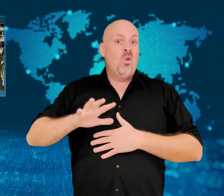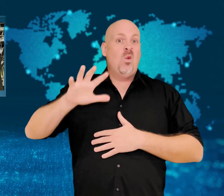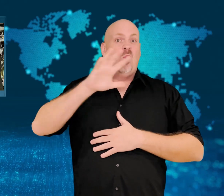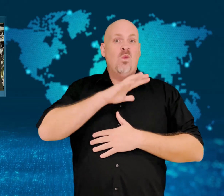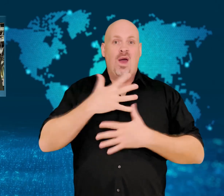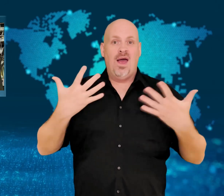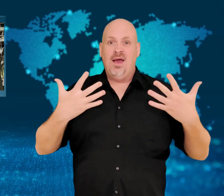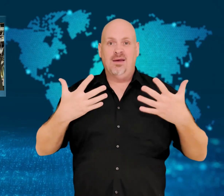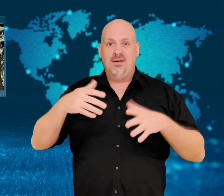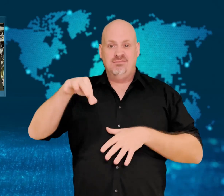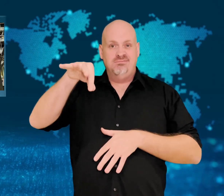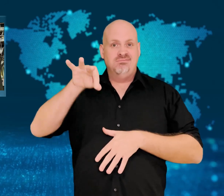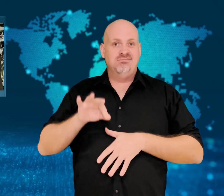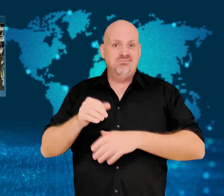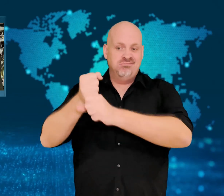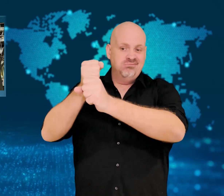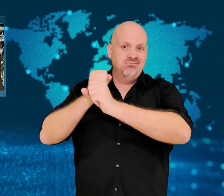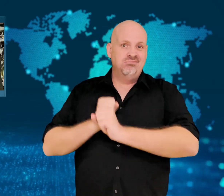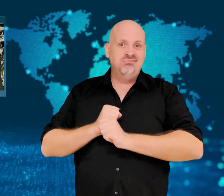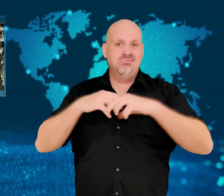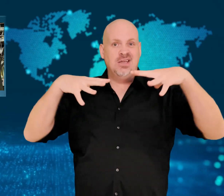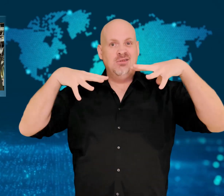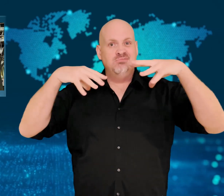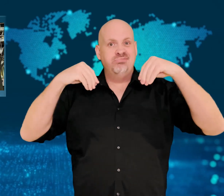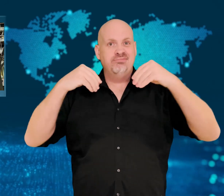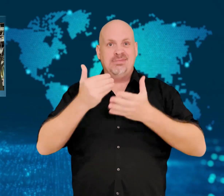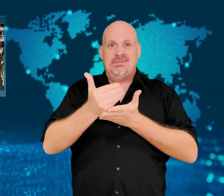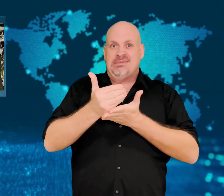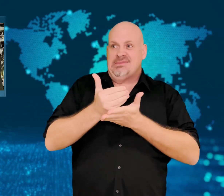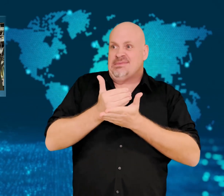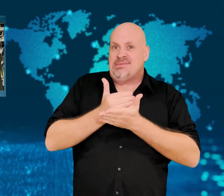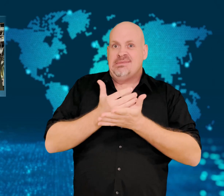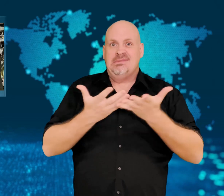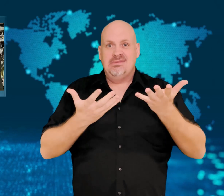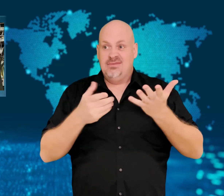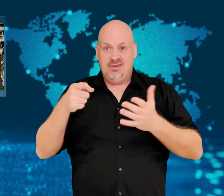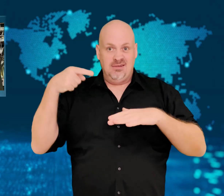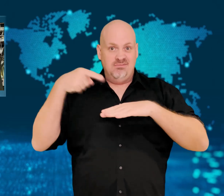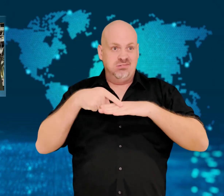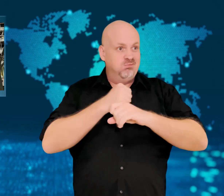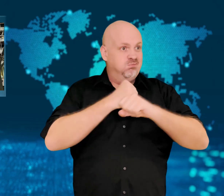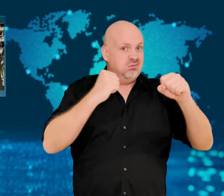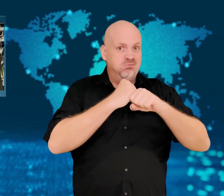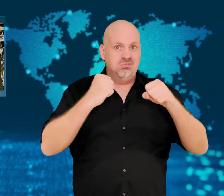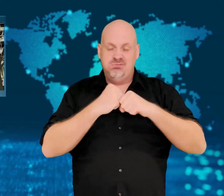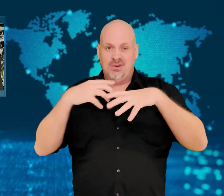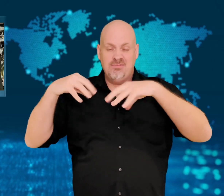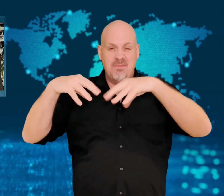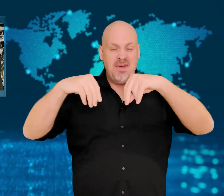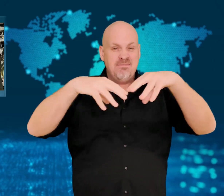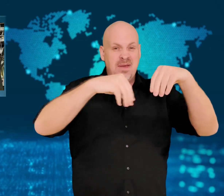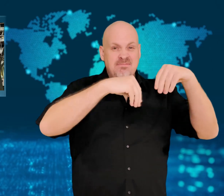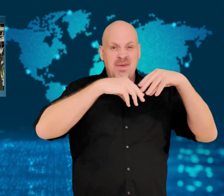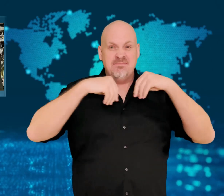Much of Ukraine was placed under an emergency blackout since the missiles hit.